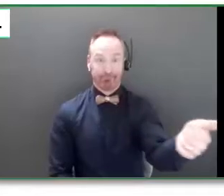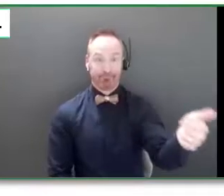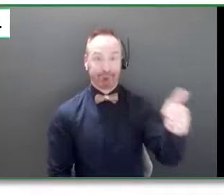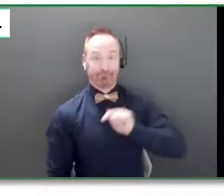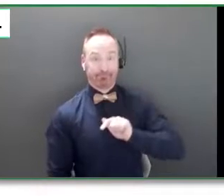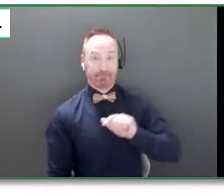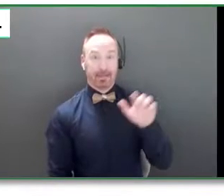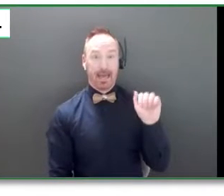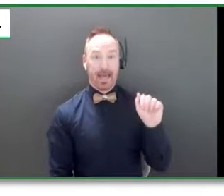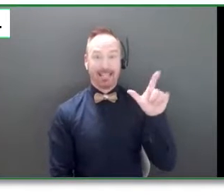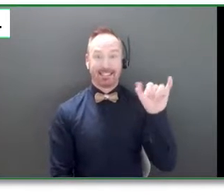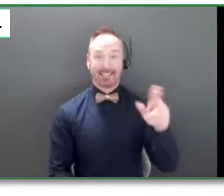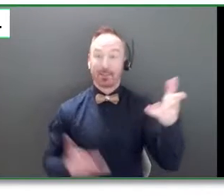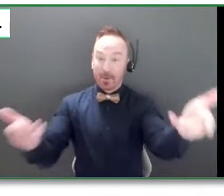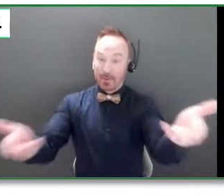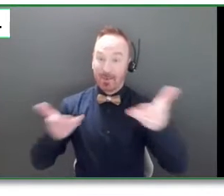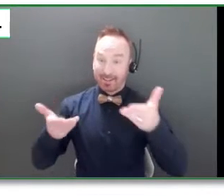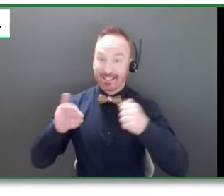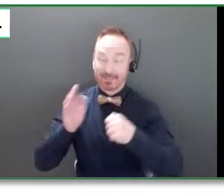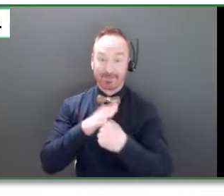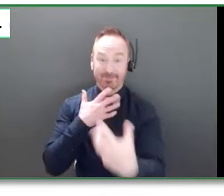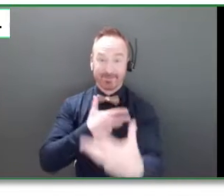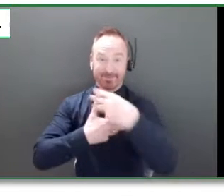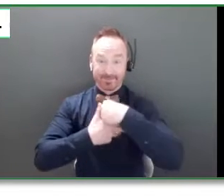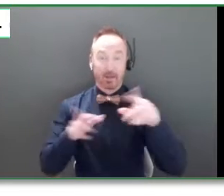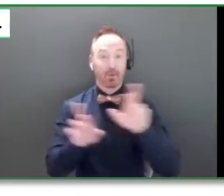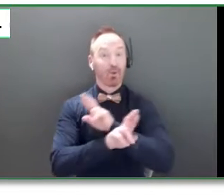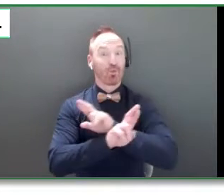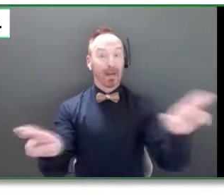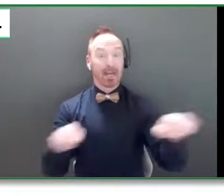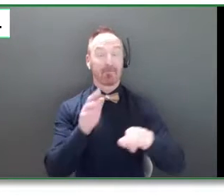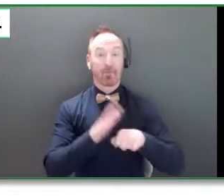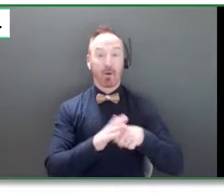Welcome back everyone. We will be starting the next session shortly. Just a